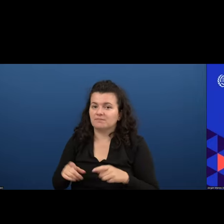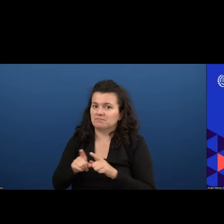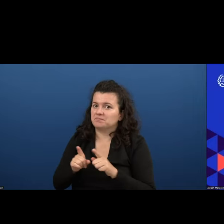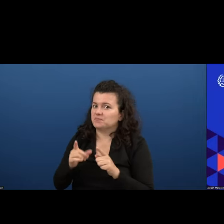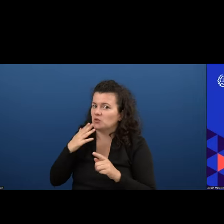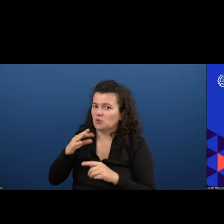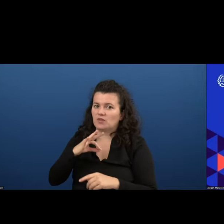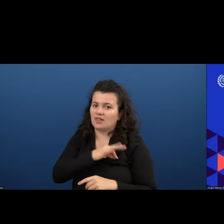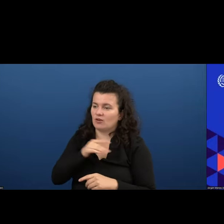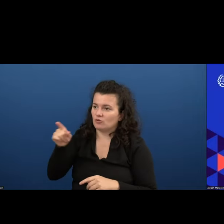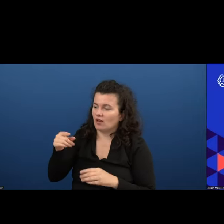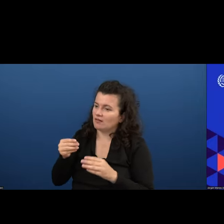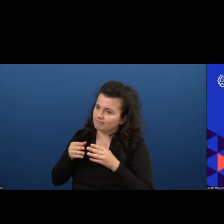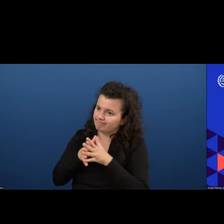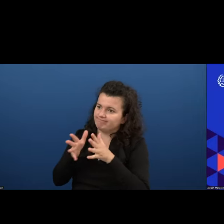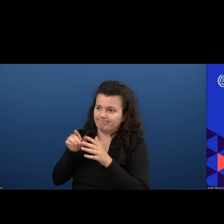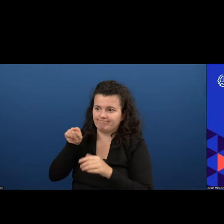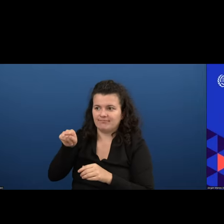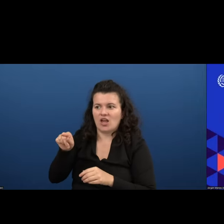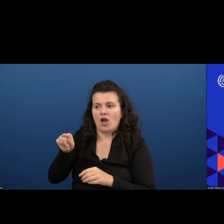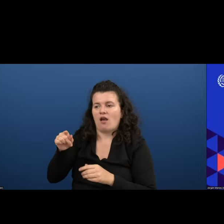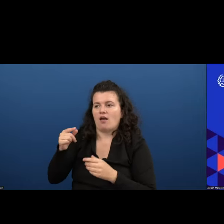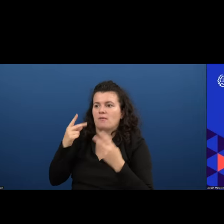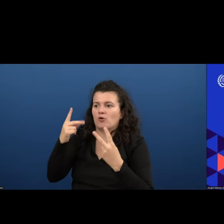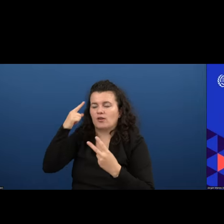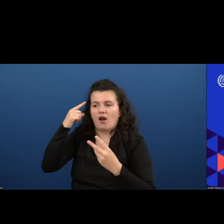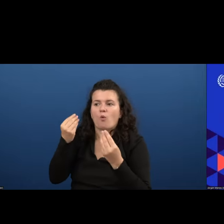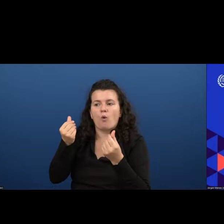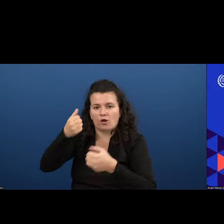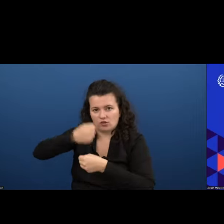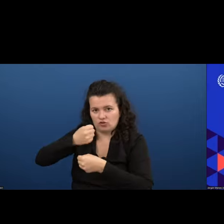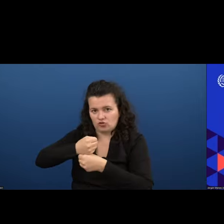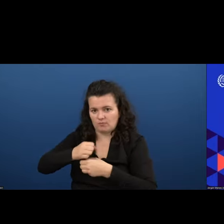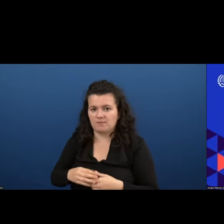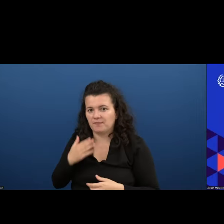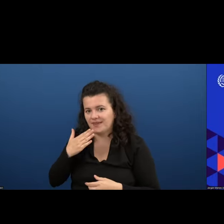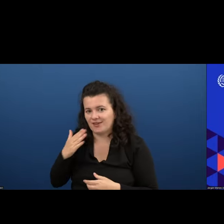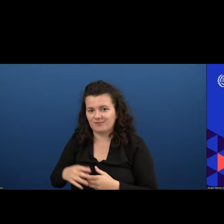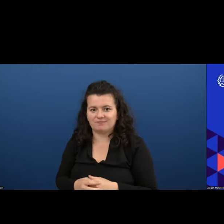So, so thanks so much Isabella. Now, and you also said nothing about us without us right